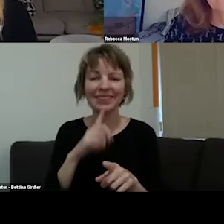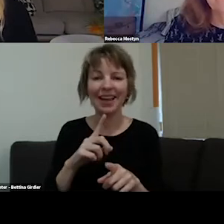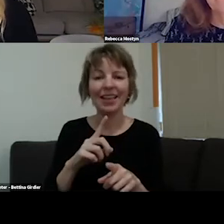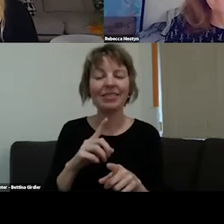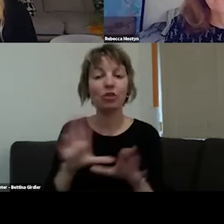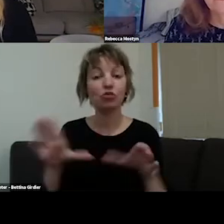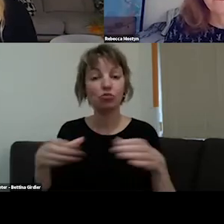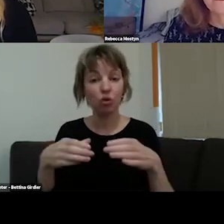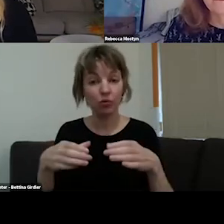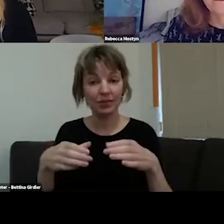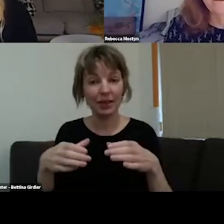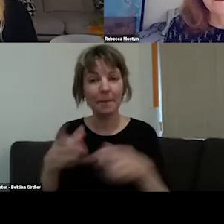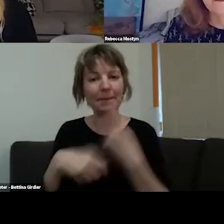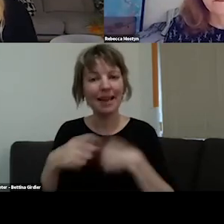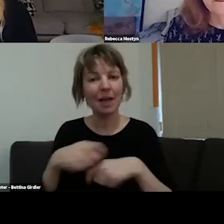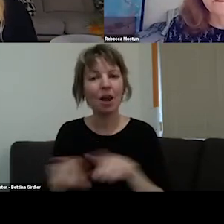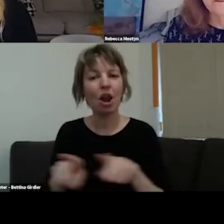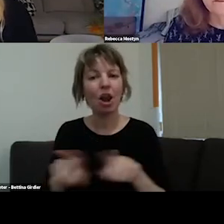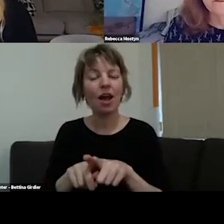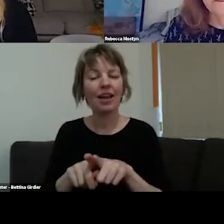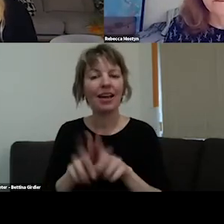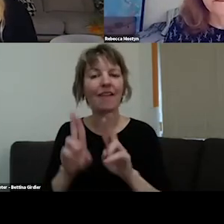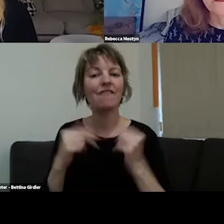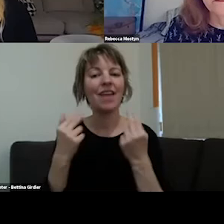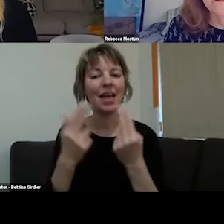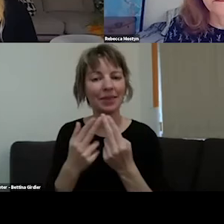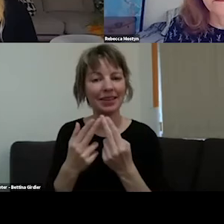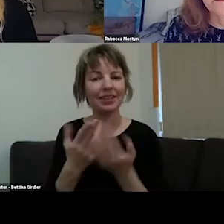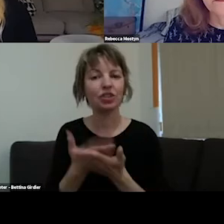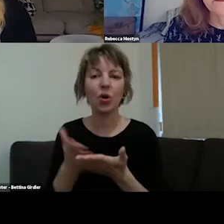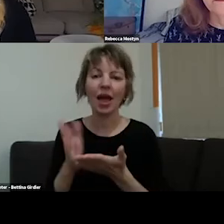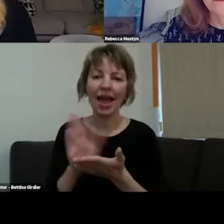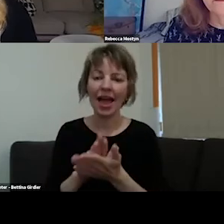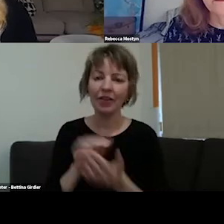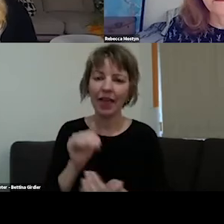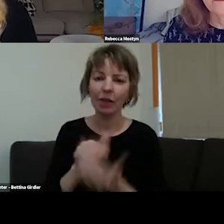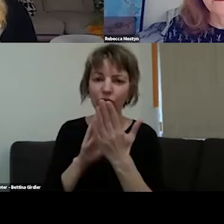So how is death and illness approached in the need for grieving and healing processes.